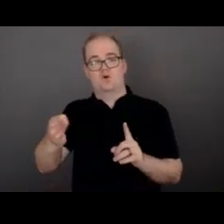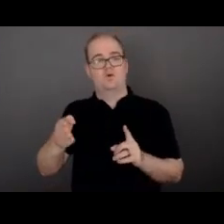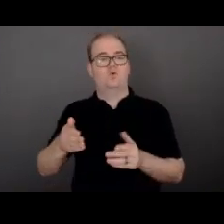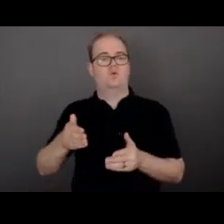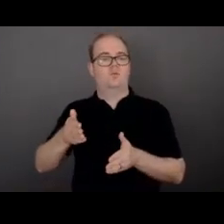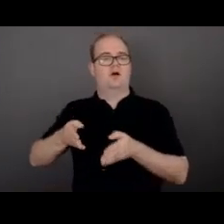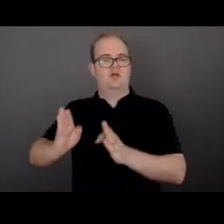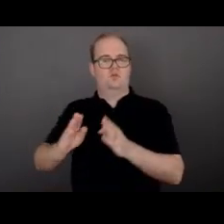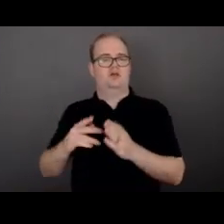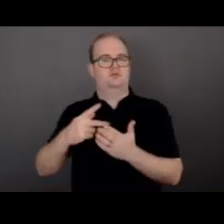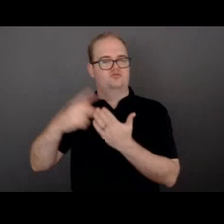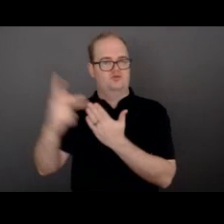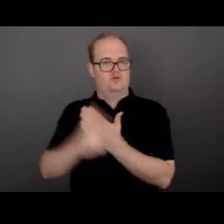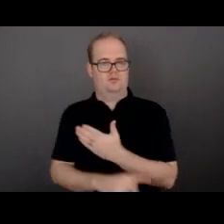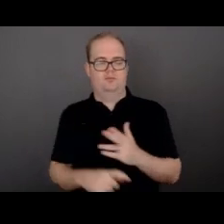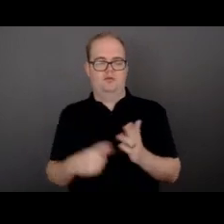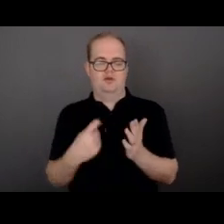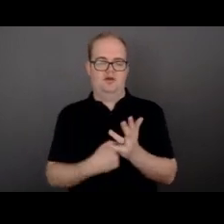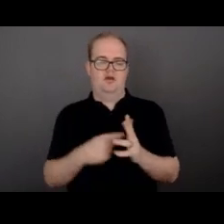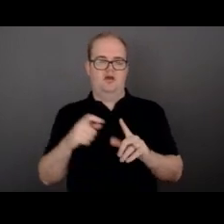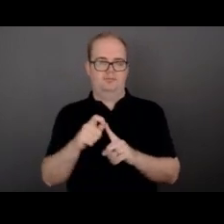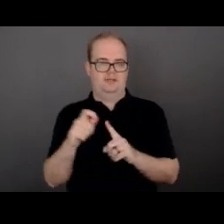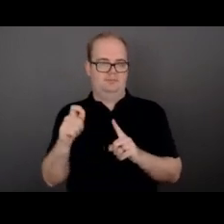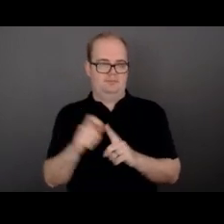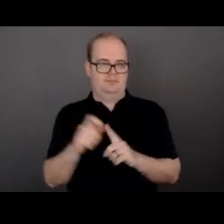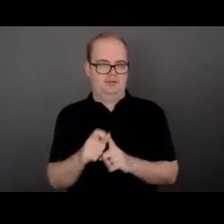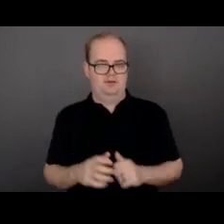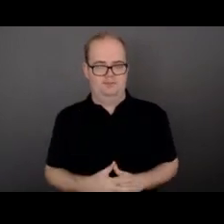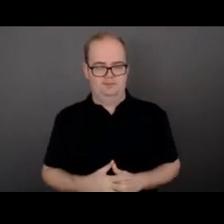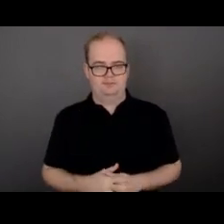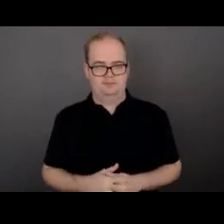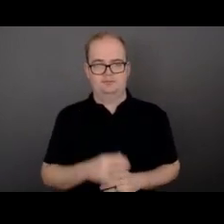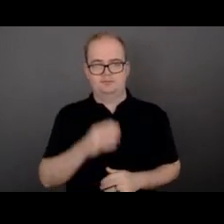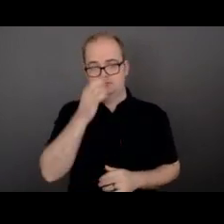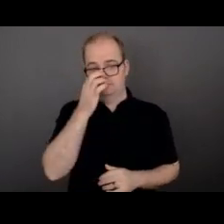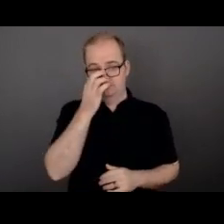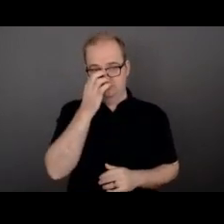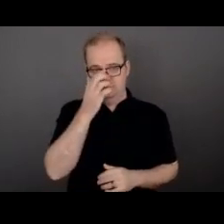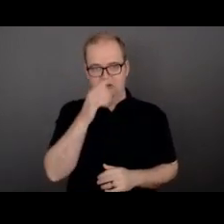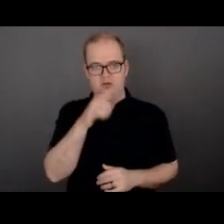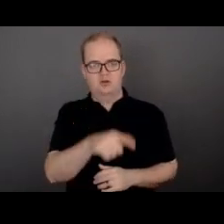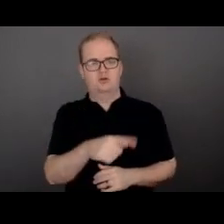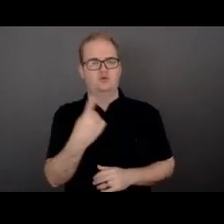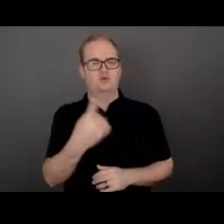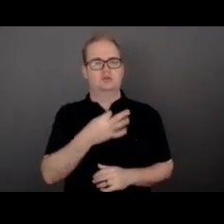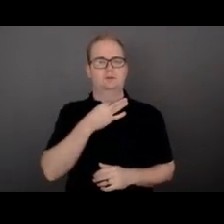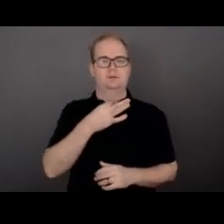This is a pathway for vulnerable clients to connect to Legal Aid Queensland.